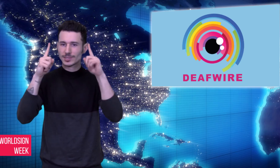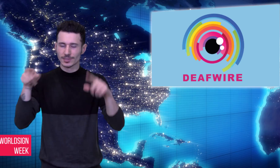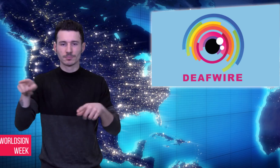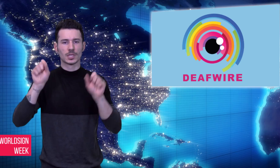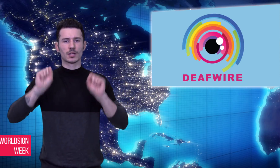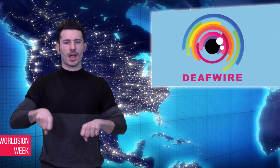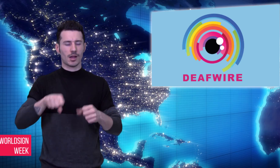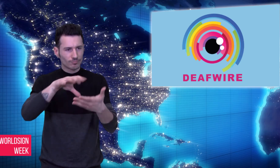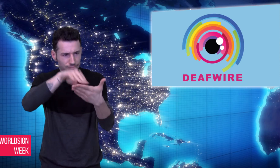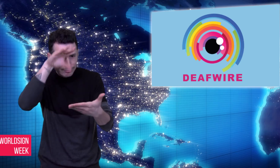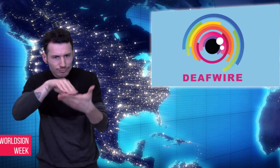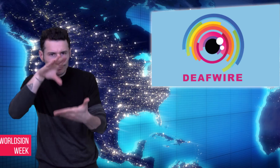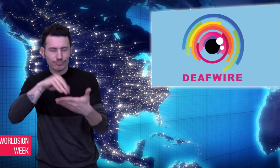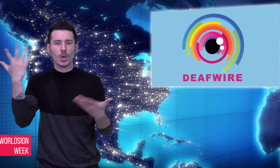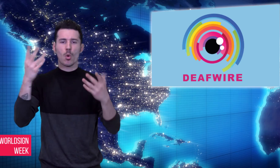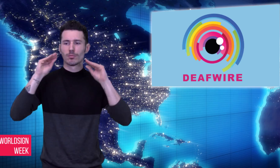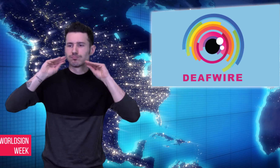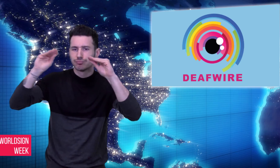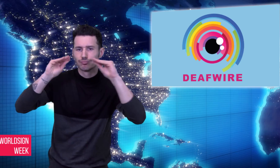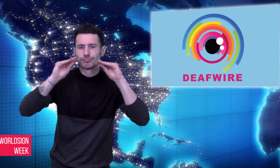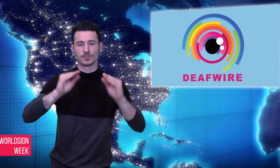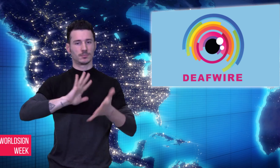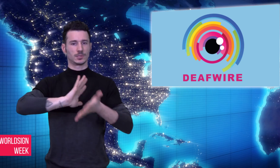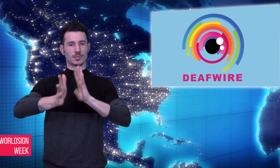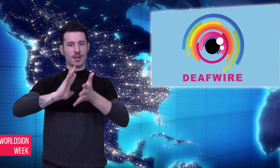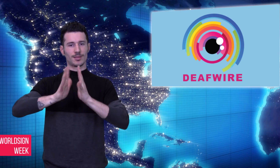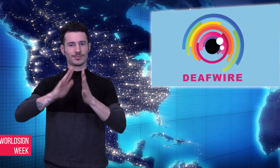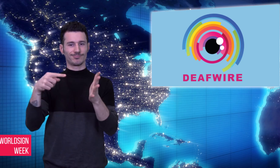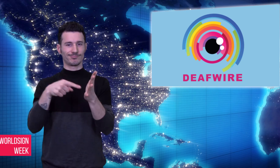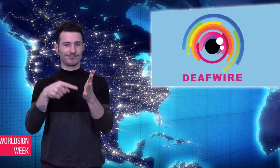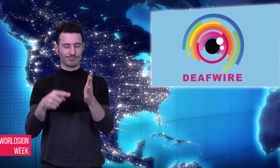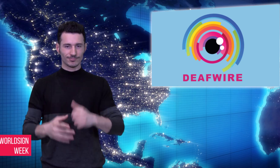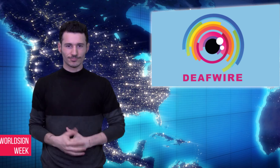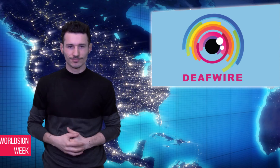teaching and learning for Deaf students.